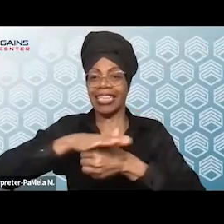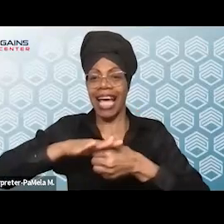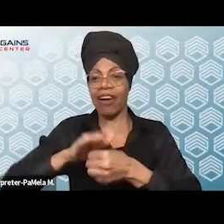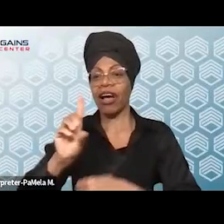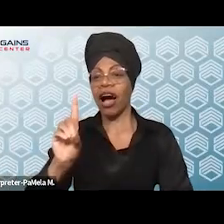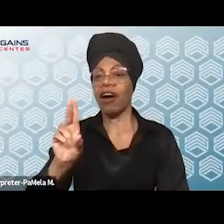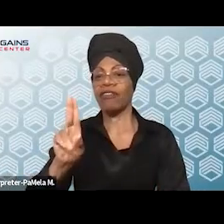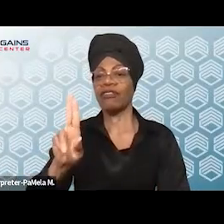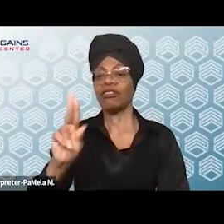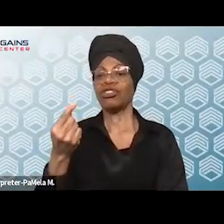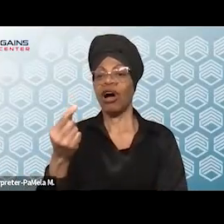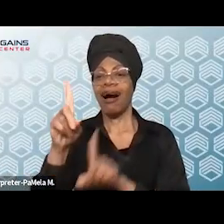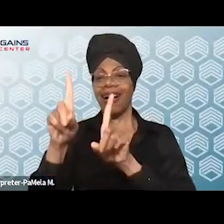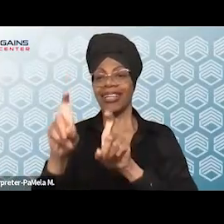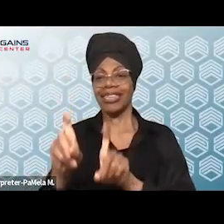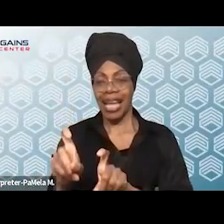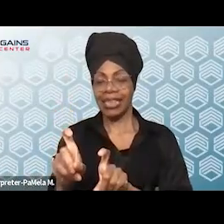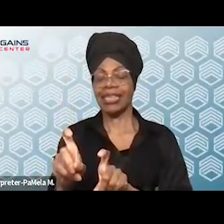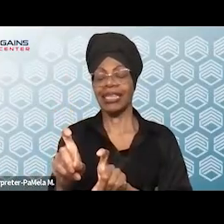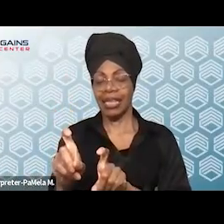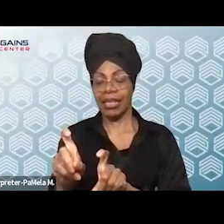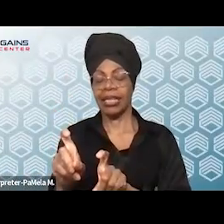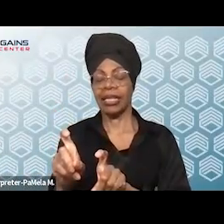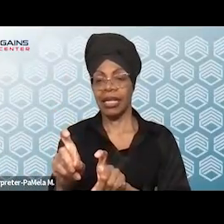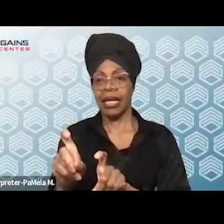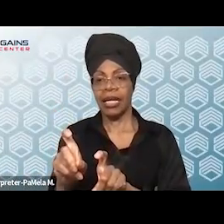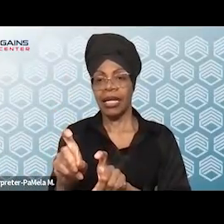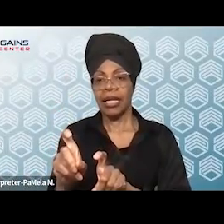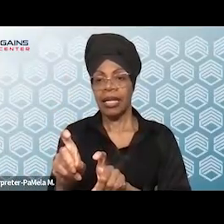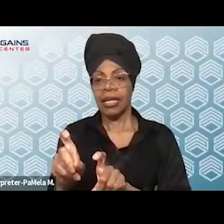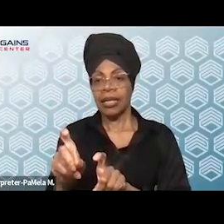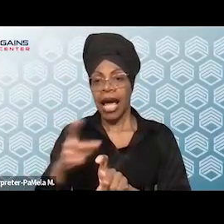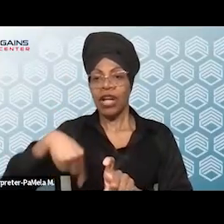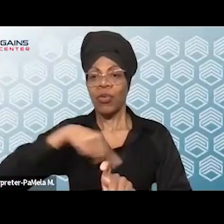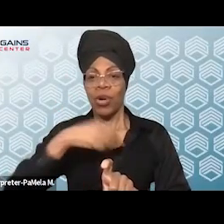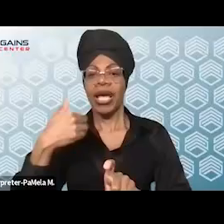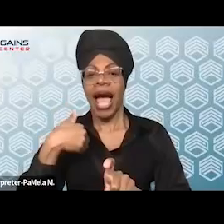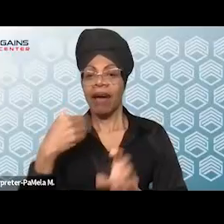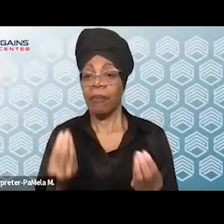and particularly observed drug testing, urine drug testing, where I think we have a lot of opportunity